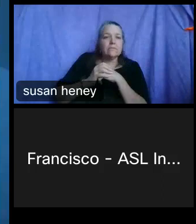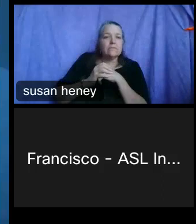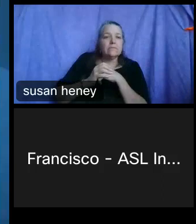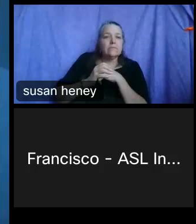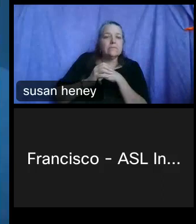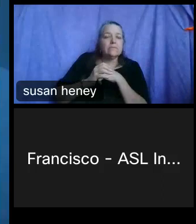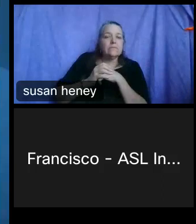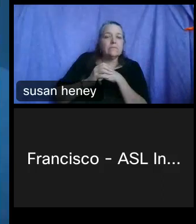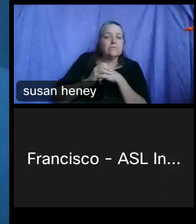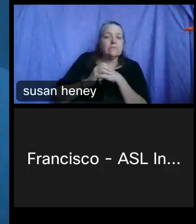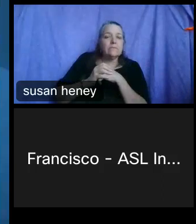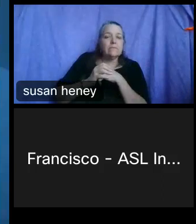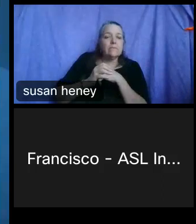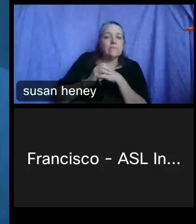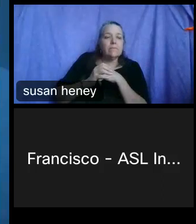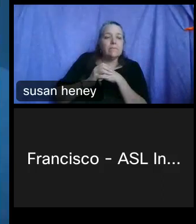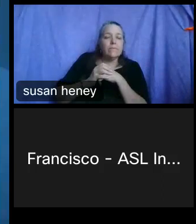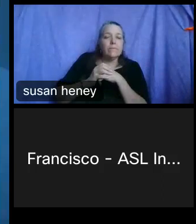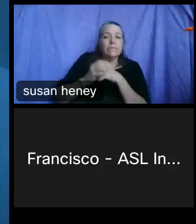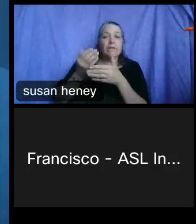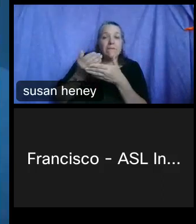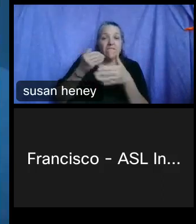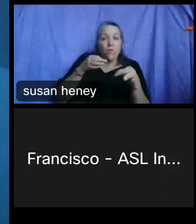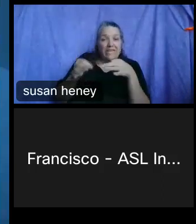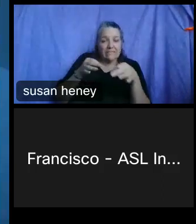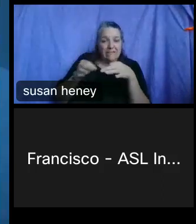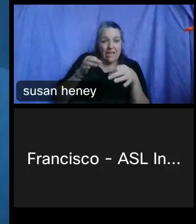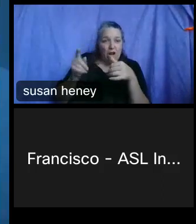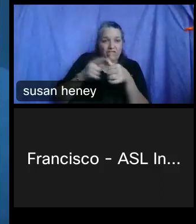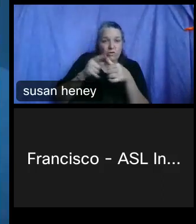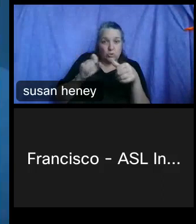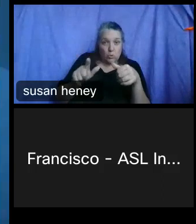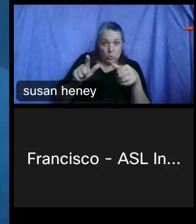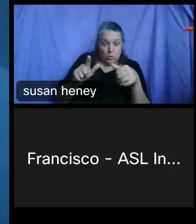Now, before we go into our first data tool, I'd like to speak on the sources of the data.